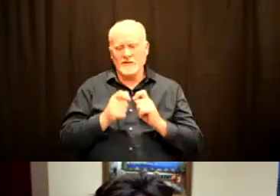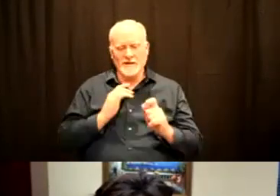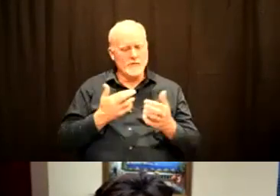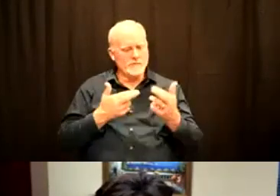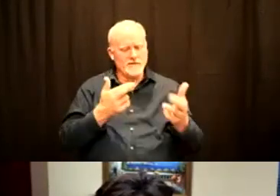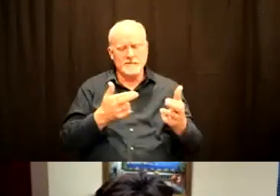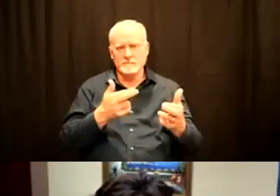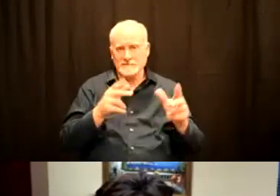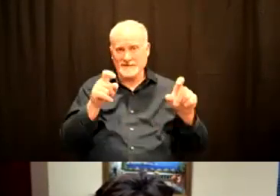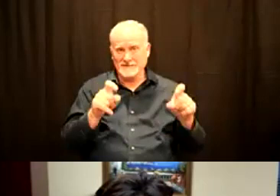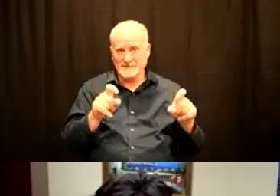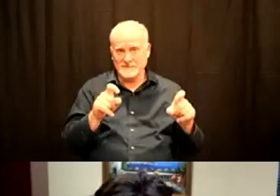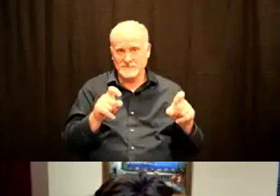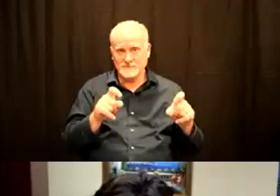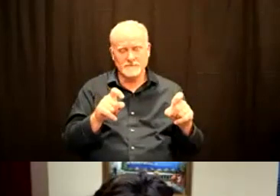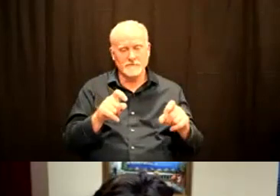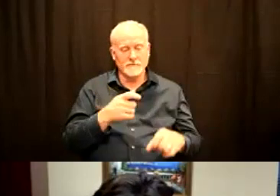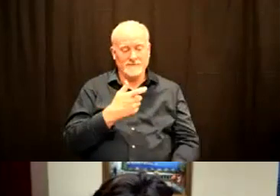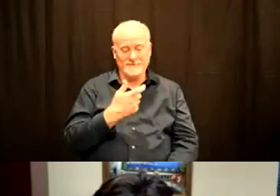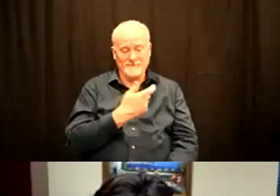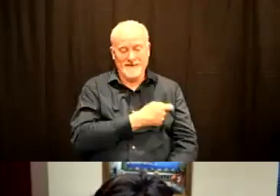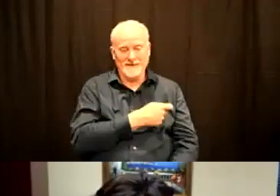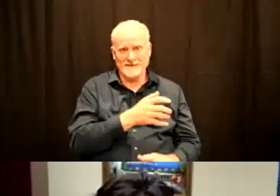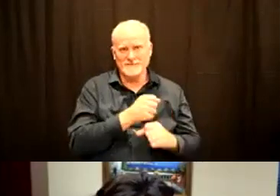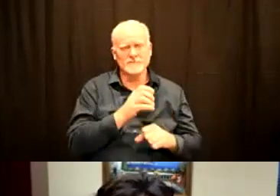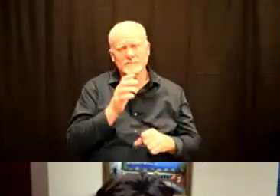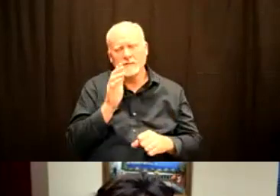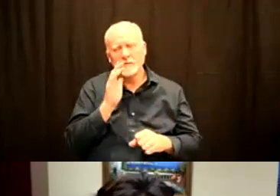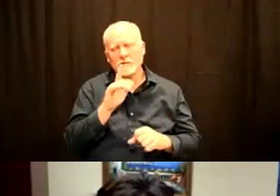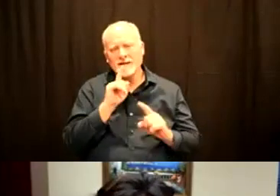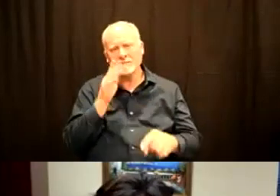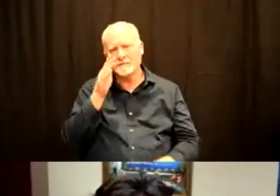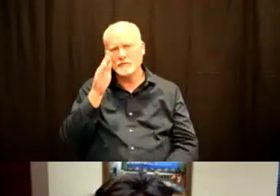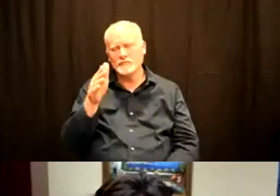on receipt of vaccine but that's a question we'll answer in the future as we know more information